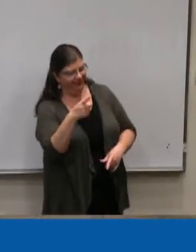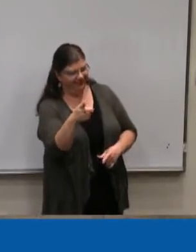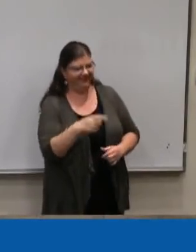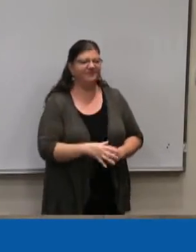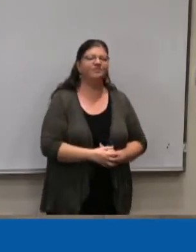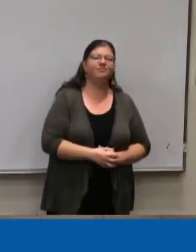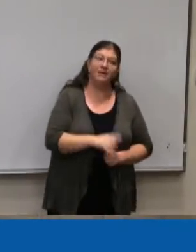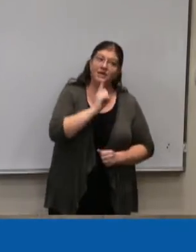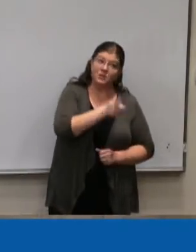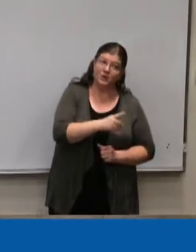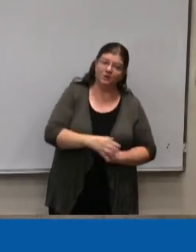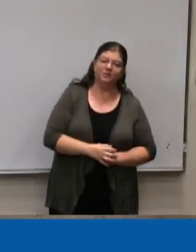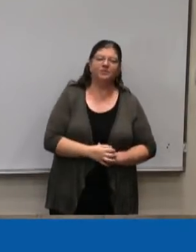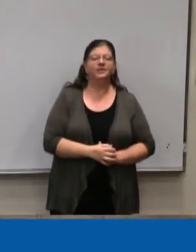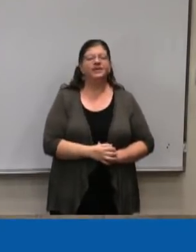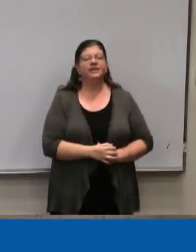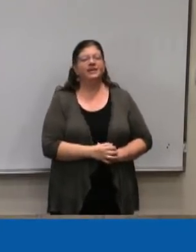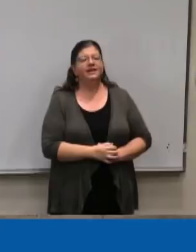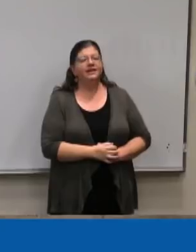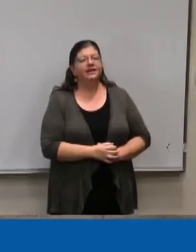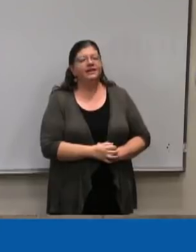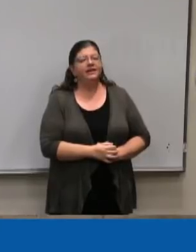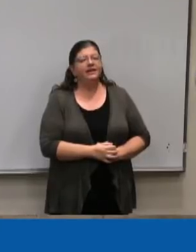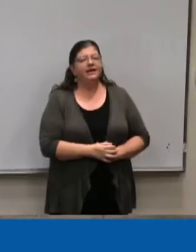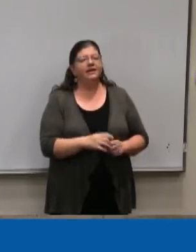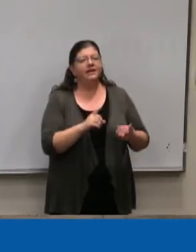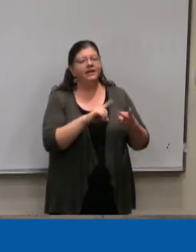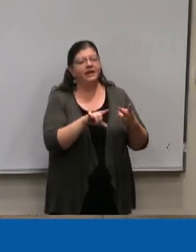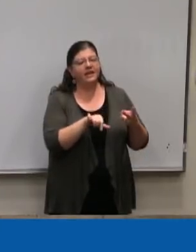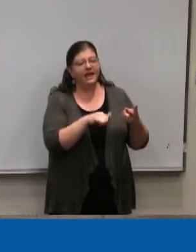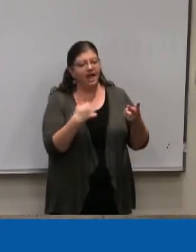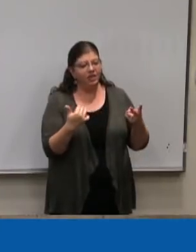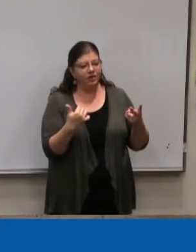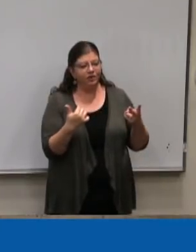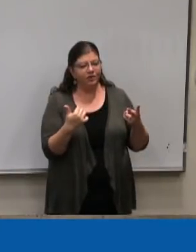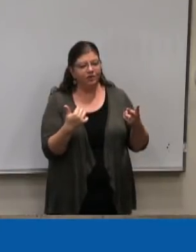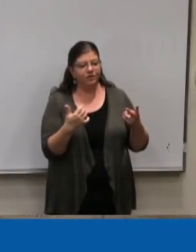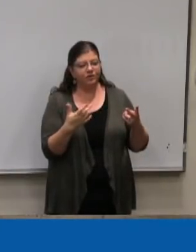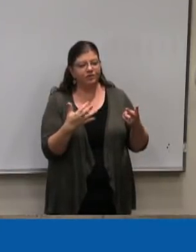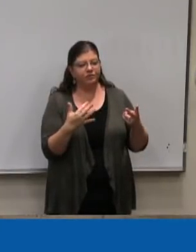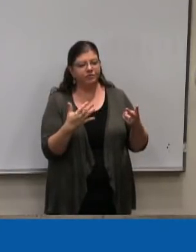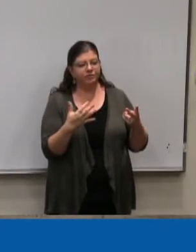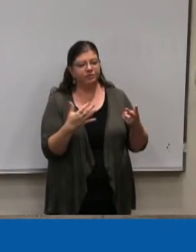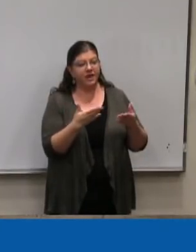And you know the other, the other things we're doing,